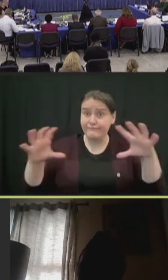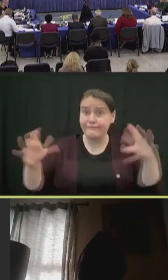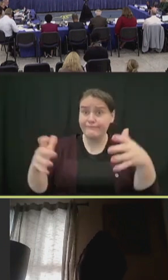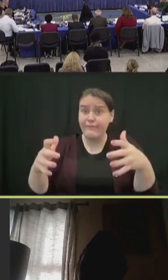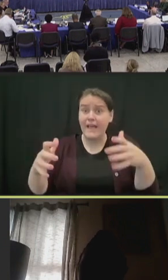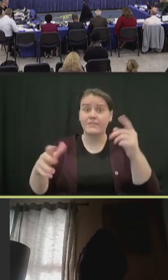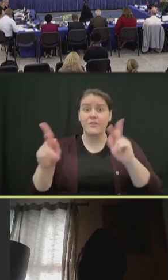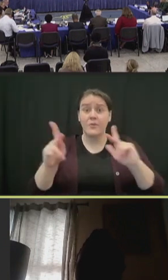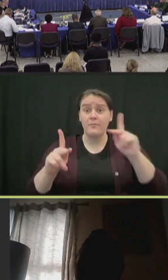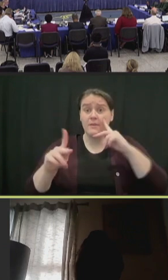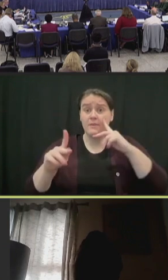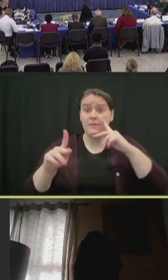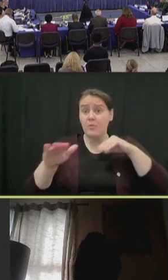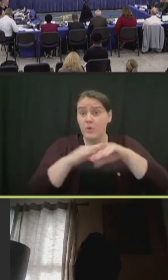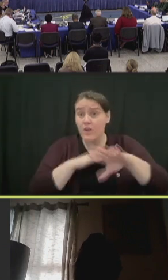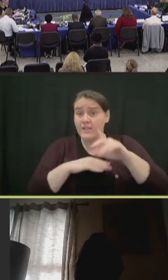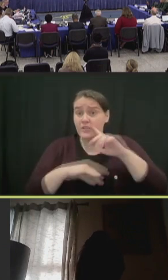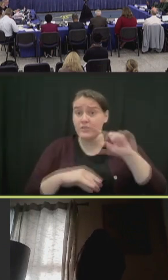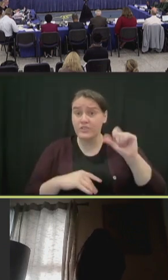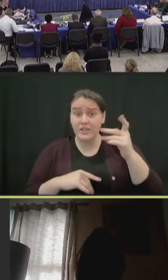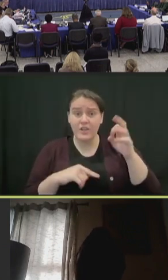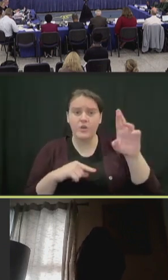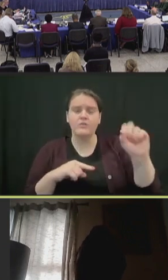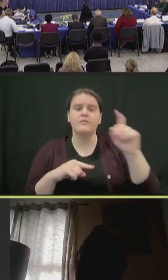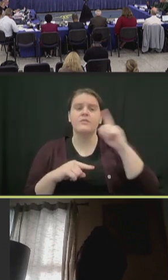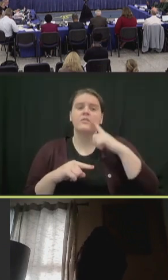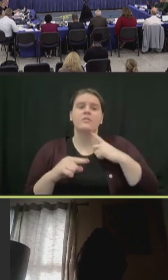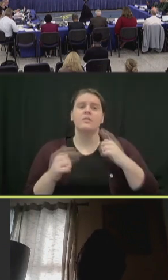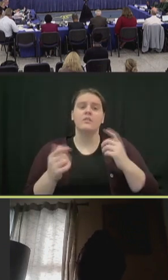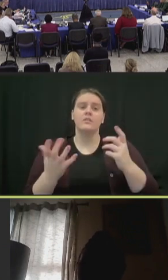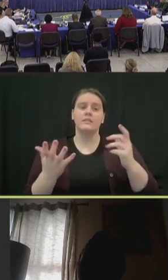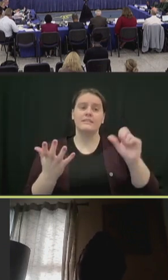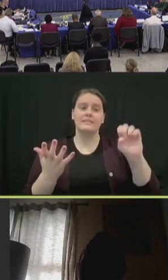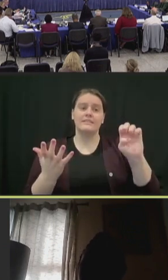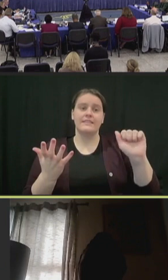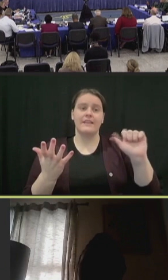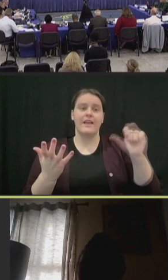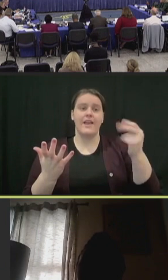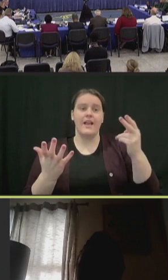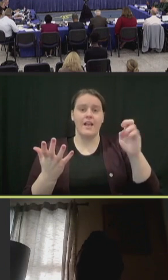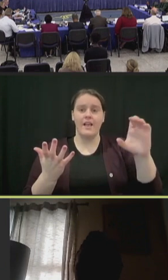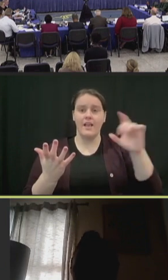SEAHEC is committed to prioritizing safety, vaccine safety for all migrants, families,